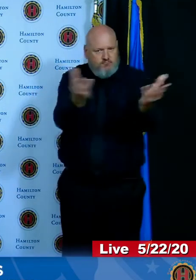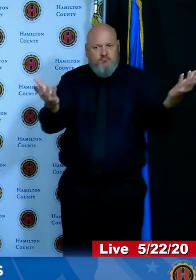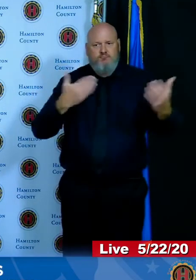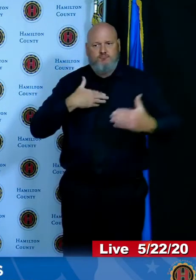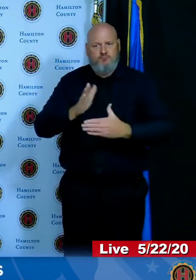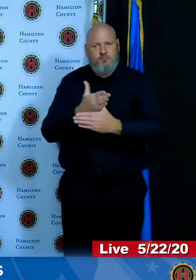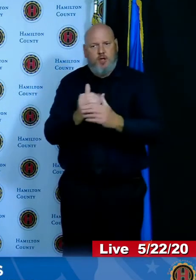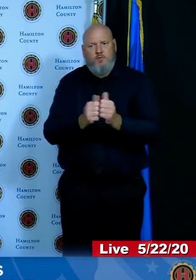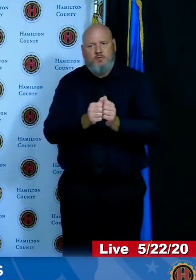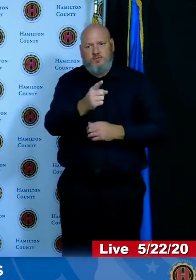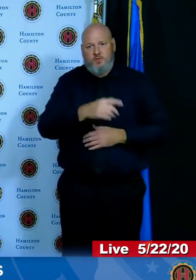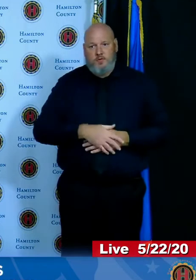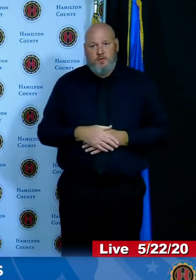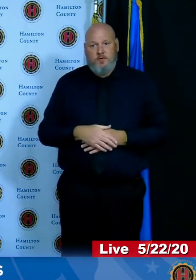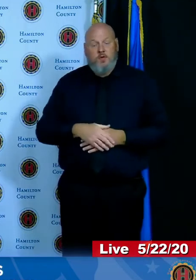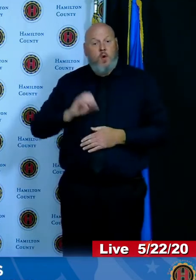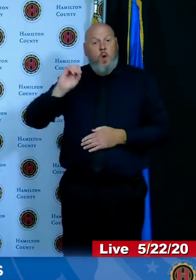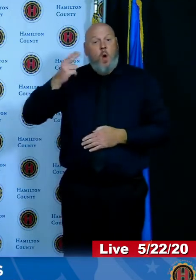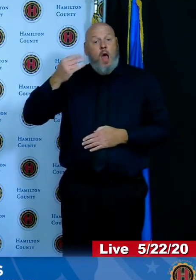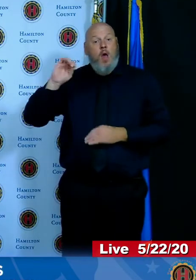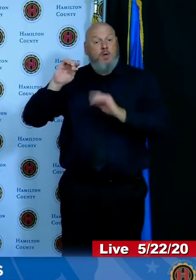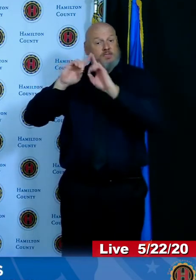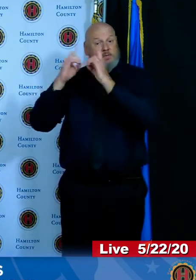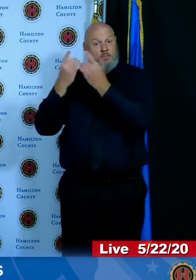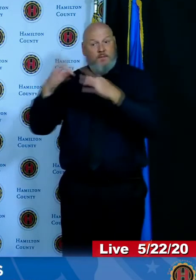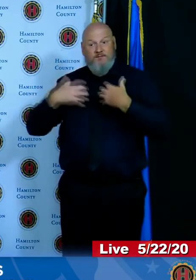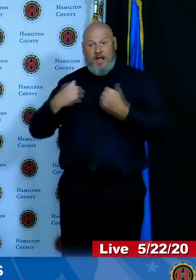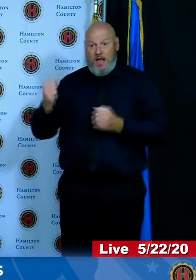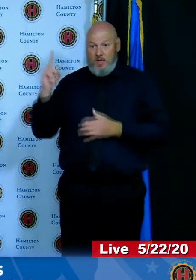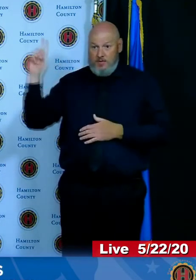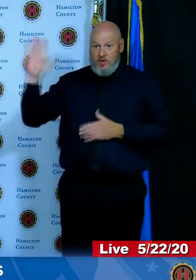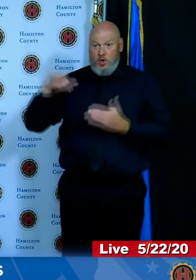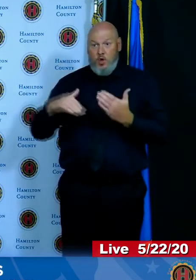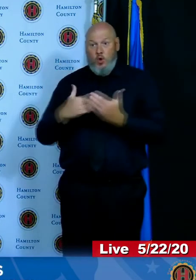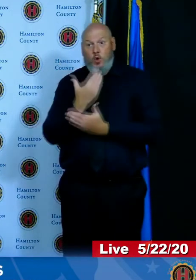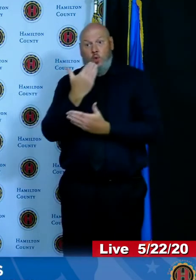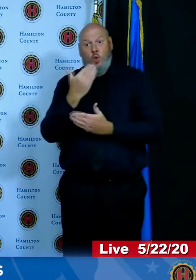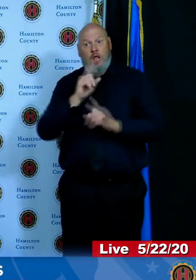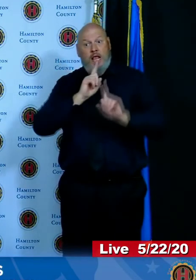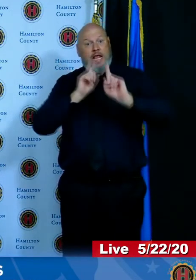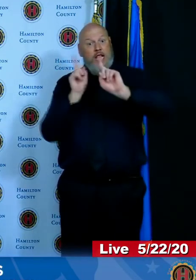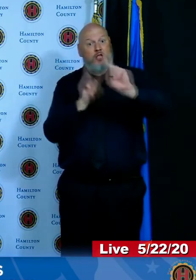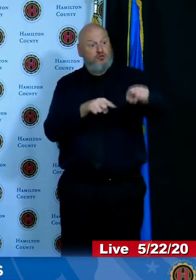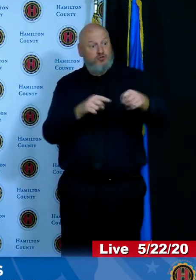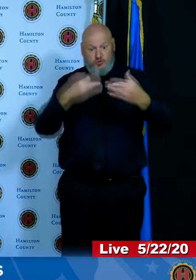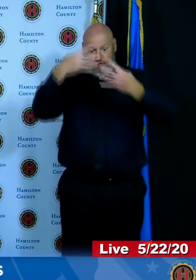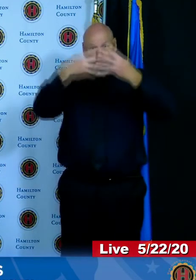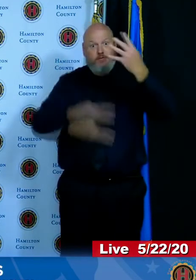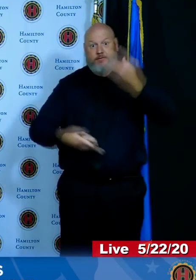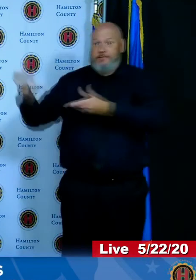advisory regarding quarantine for people traveling to or returning to Ohio